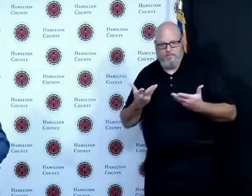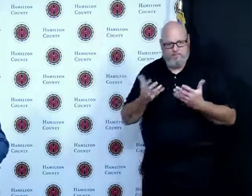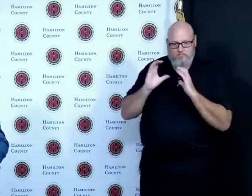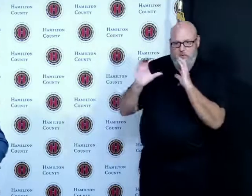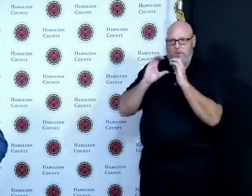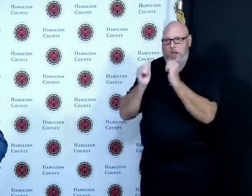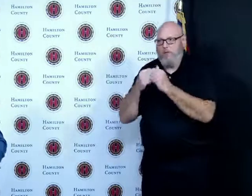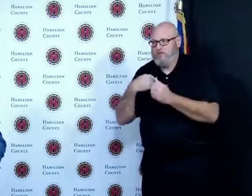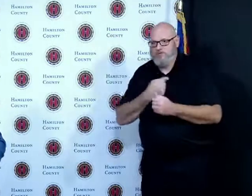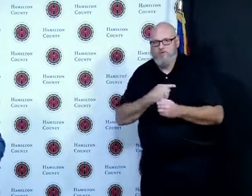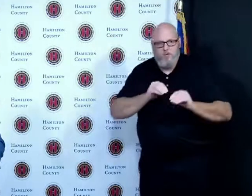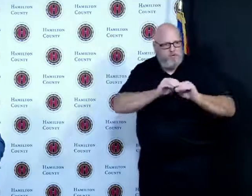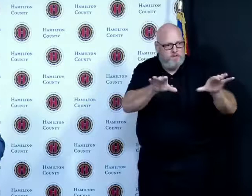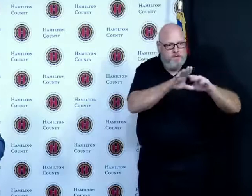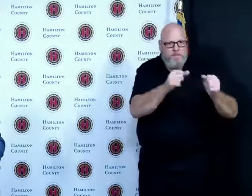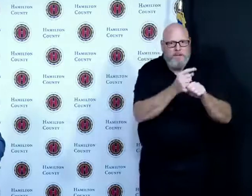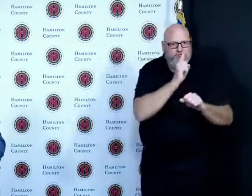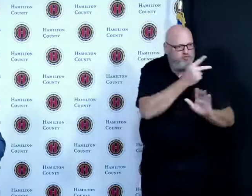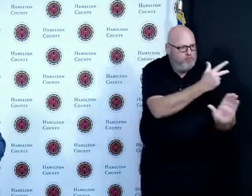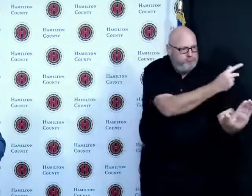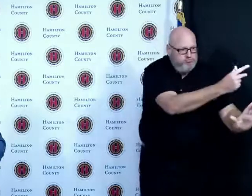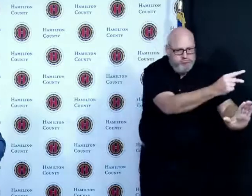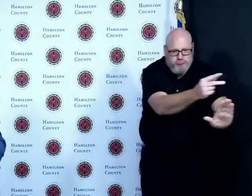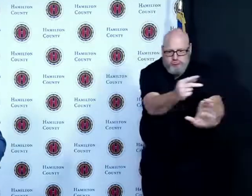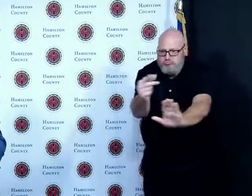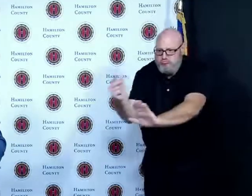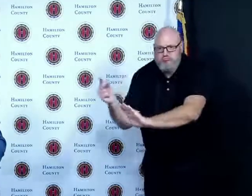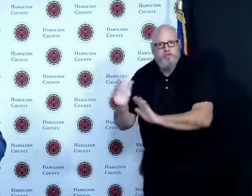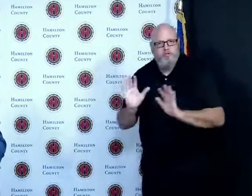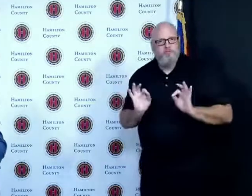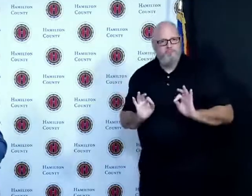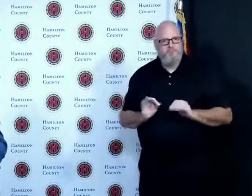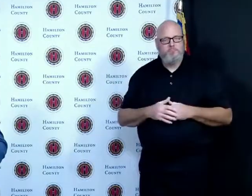public health workers that have worked tirelessly for the last year and while they're still spread